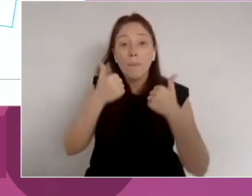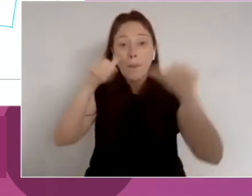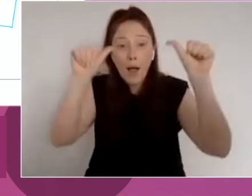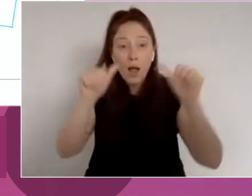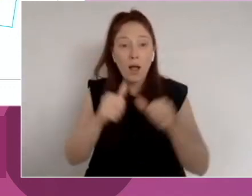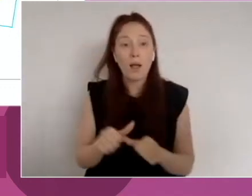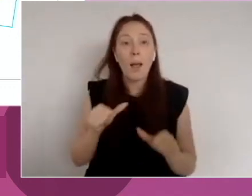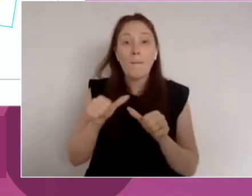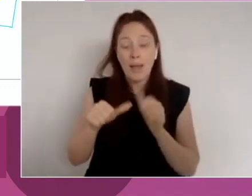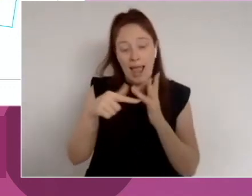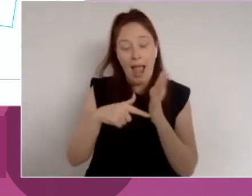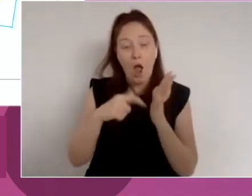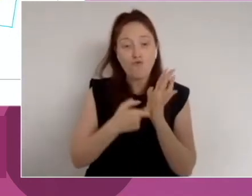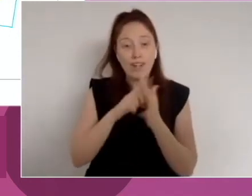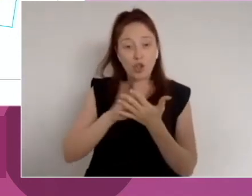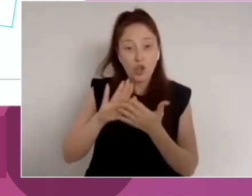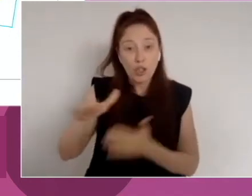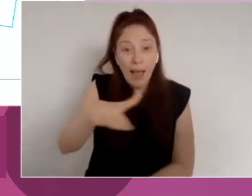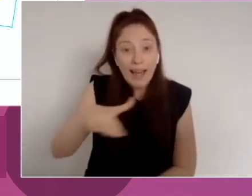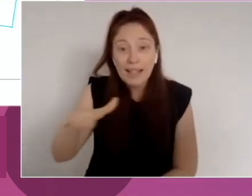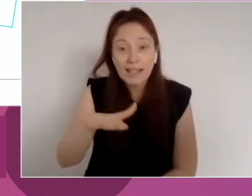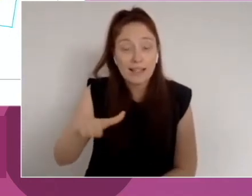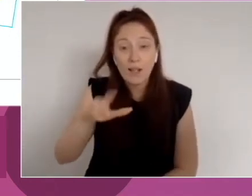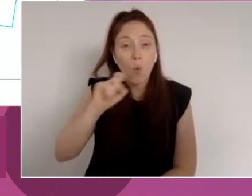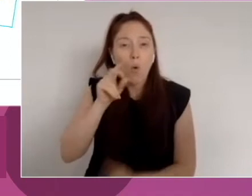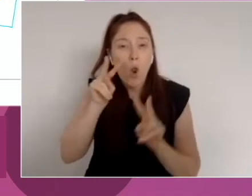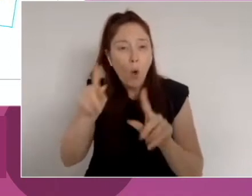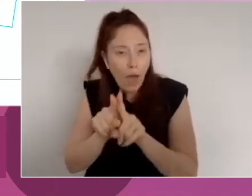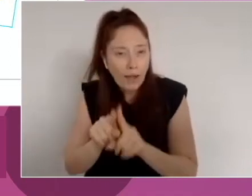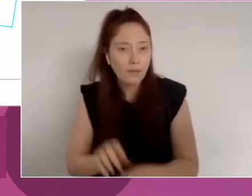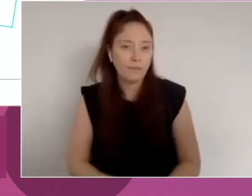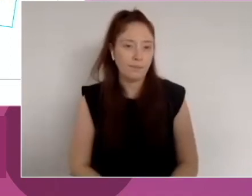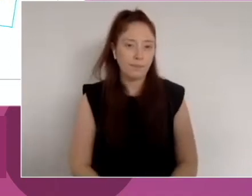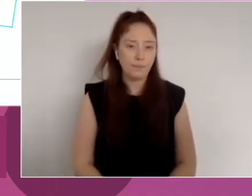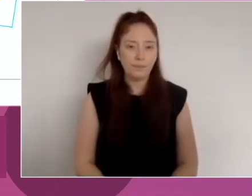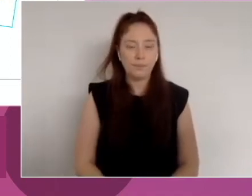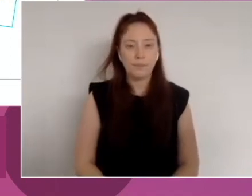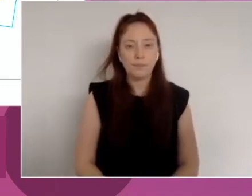what does it actually look like to be identified in the right space. And if I had to sum this up,